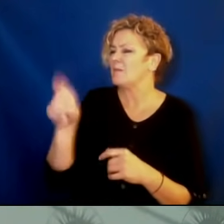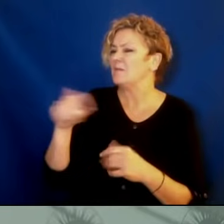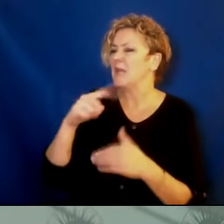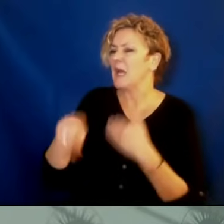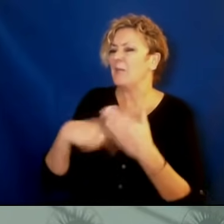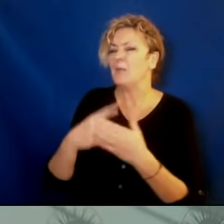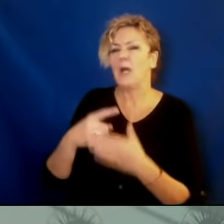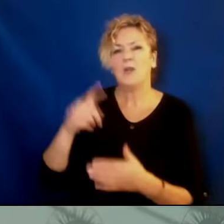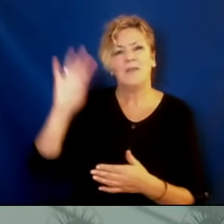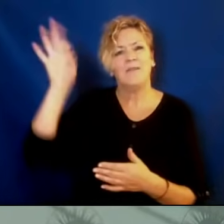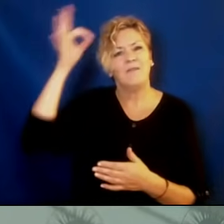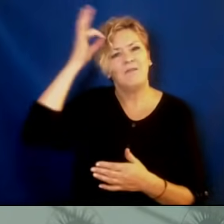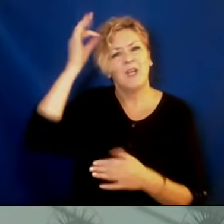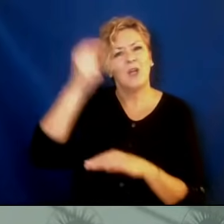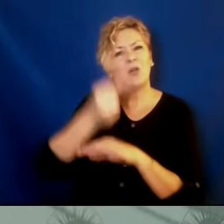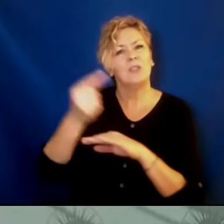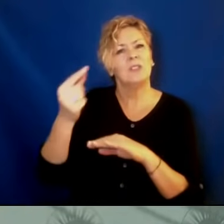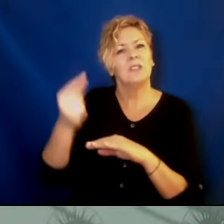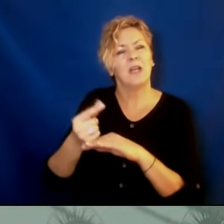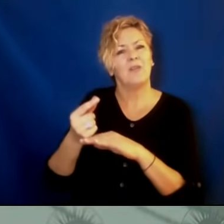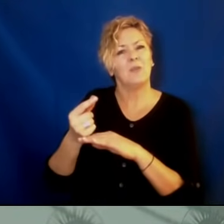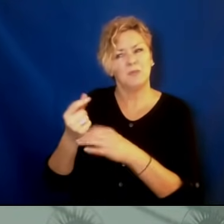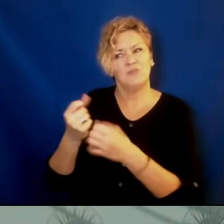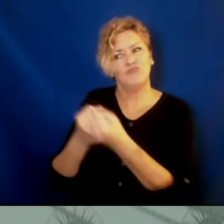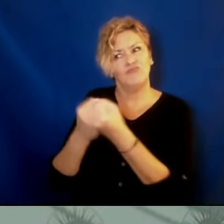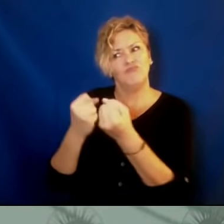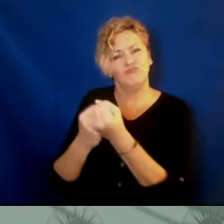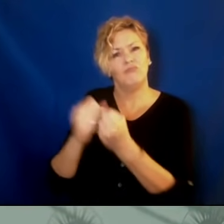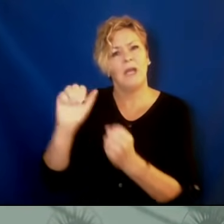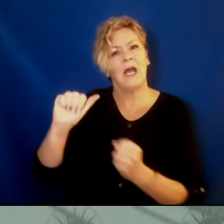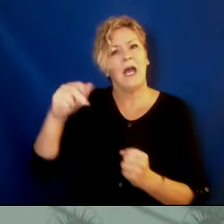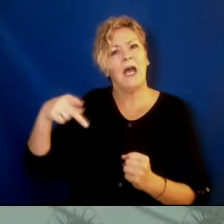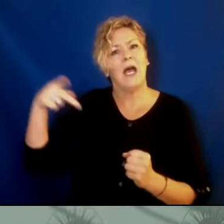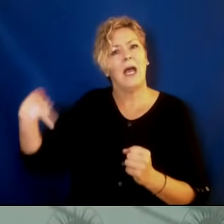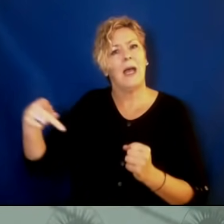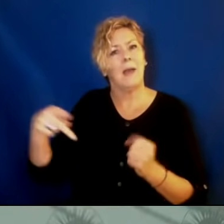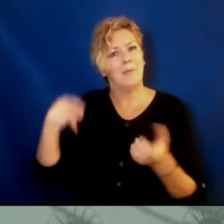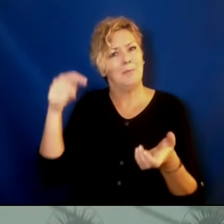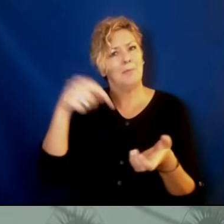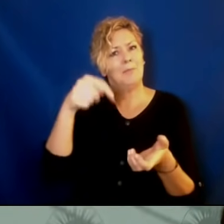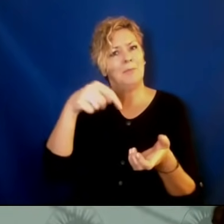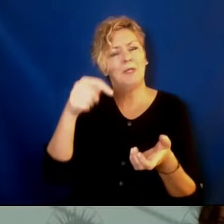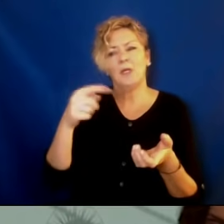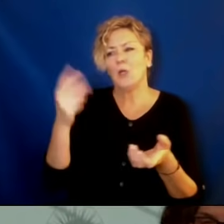health sees every day that we can stop the transmission of COVID-19. Do you have a follow-up, Richard?